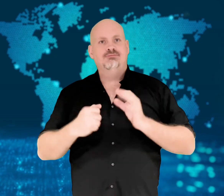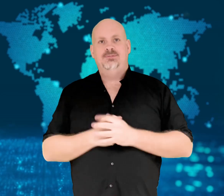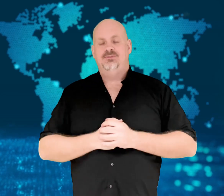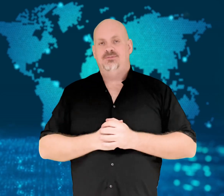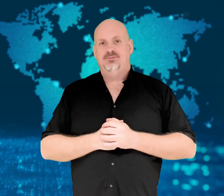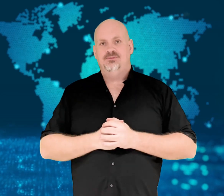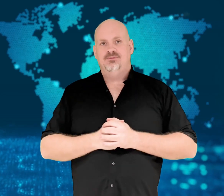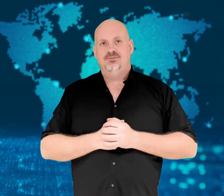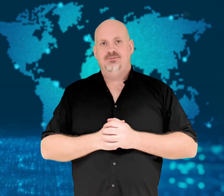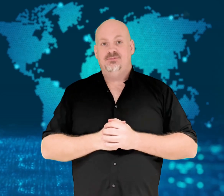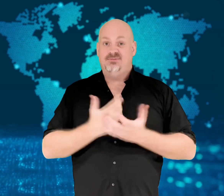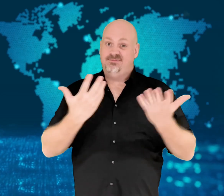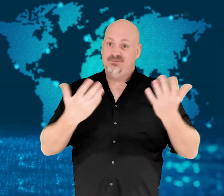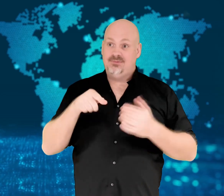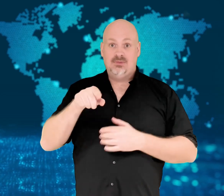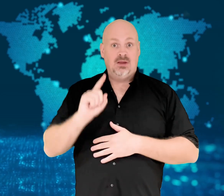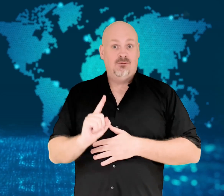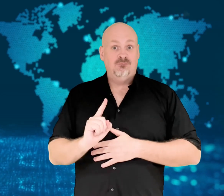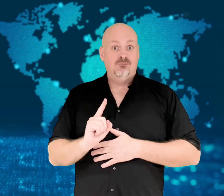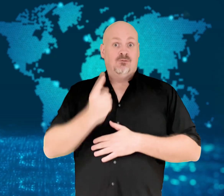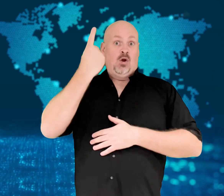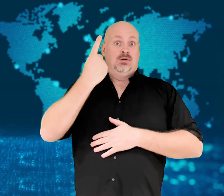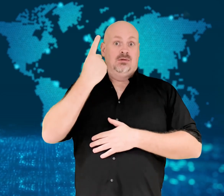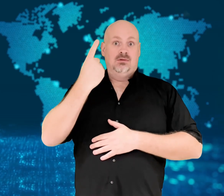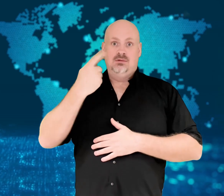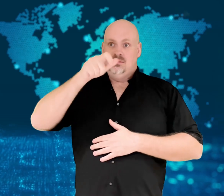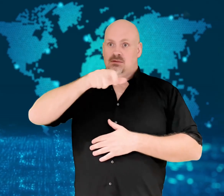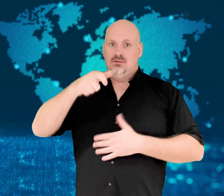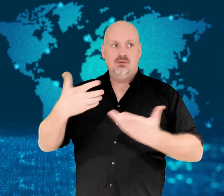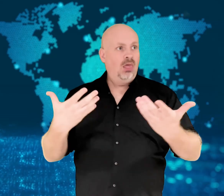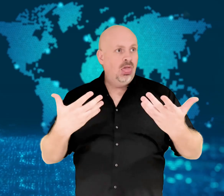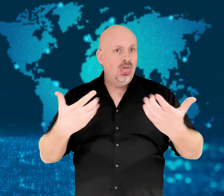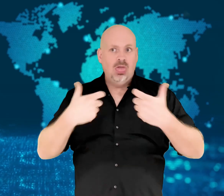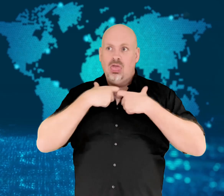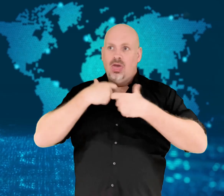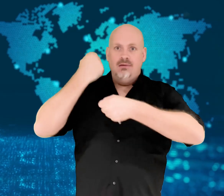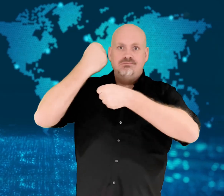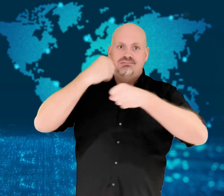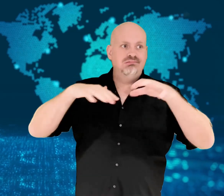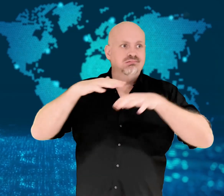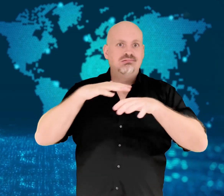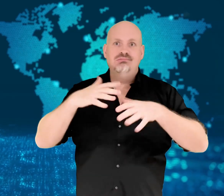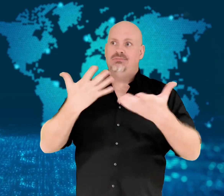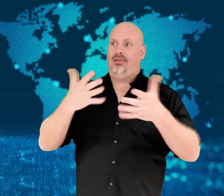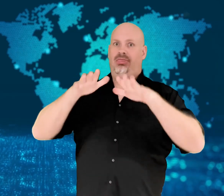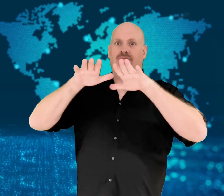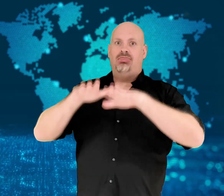This is not the first time people were stranded at Machu Picchu